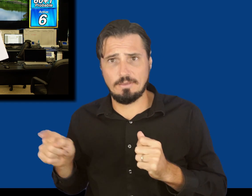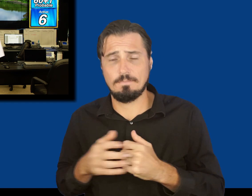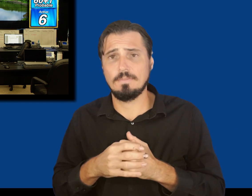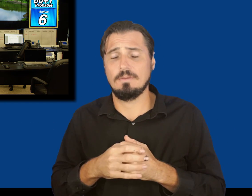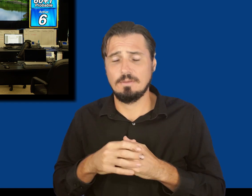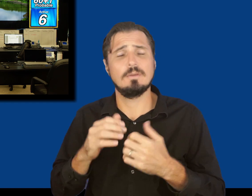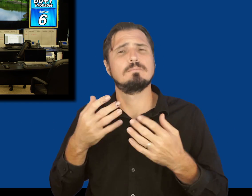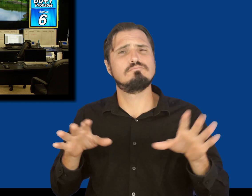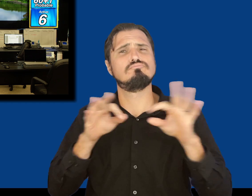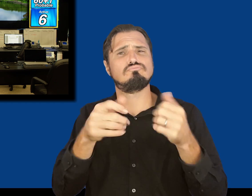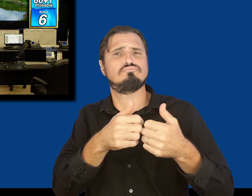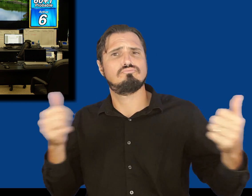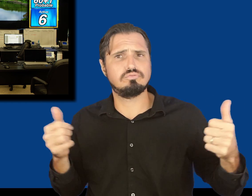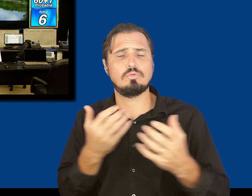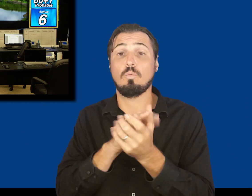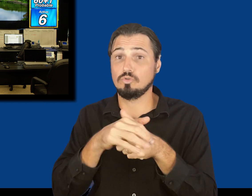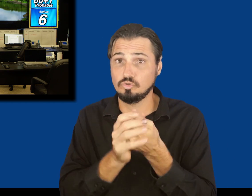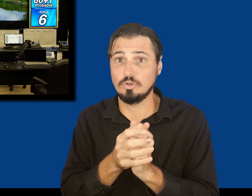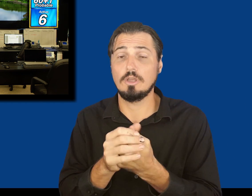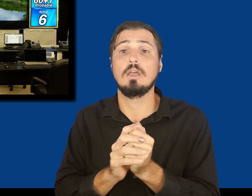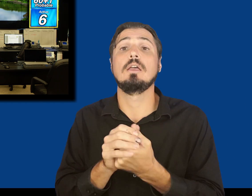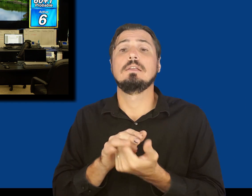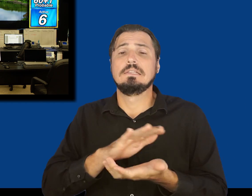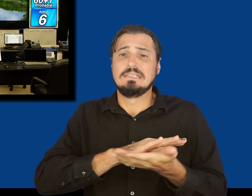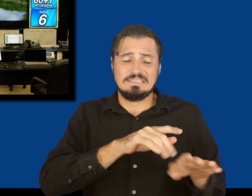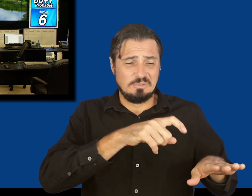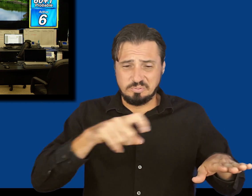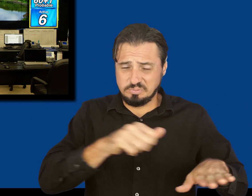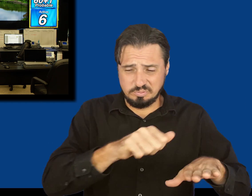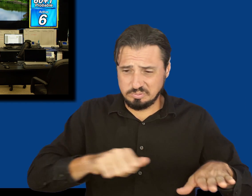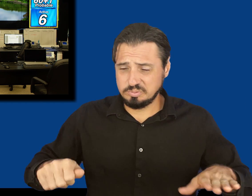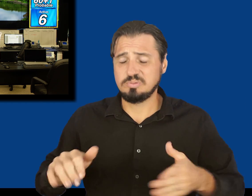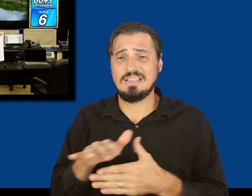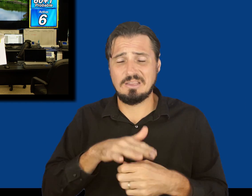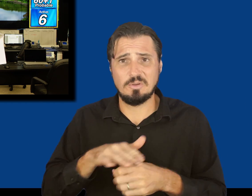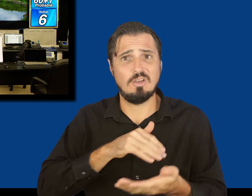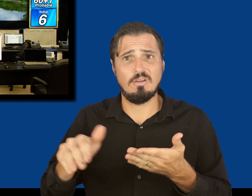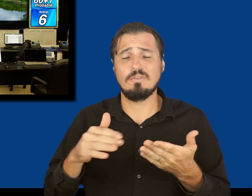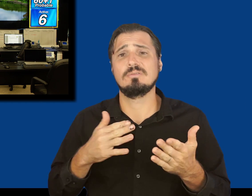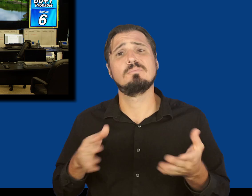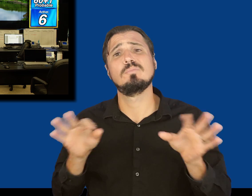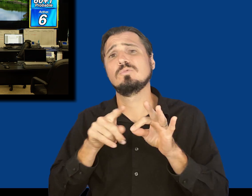Wash or sanitize your hands and shared spaces often and please avoid large Gatherings.